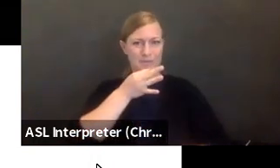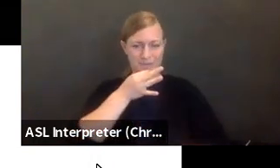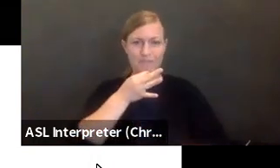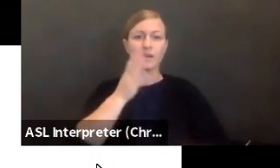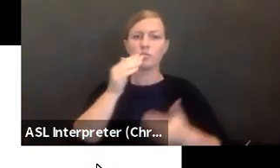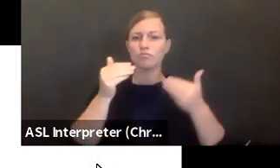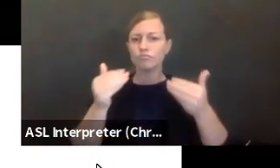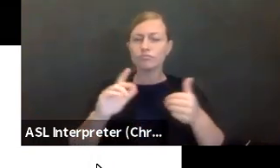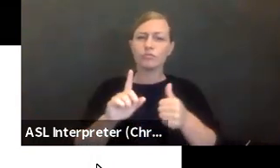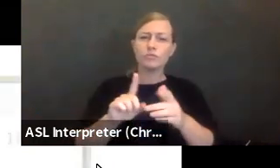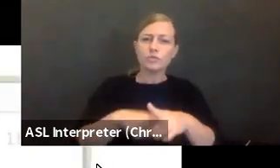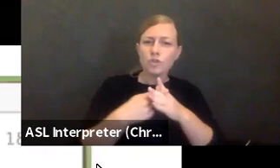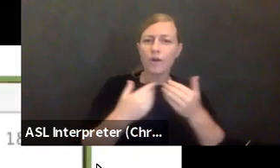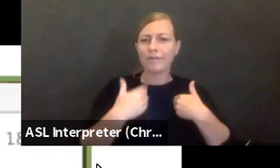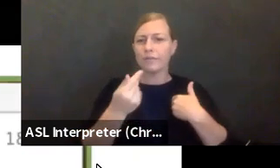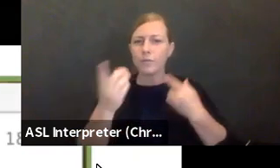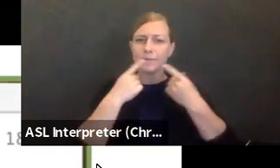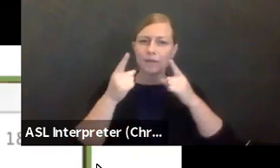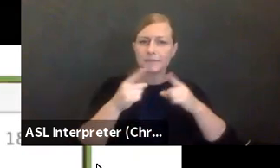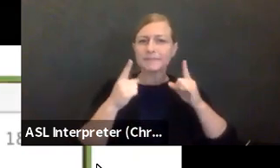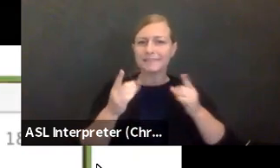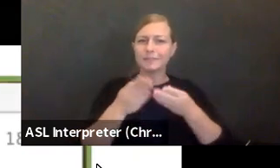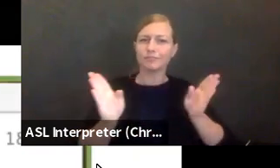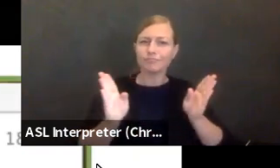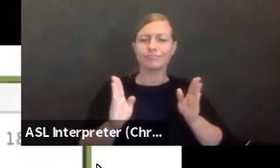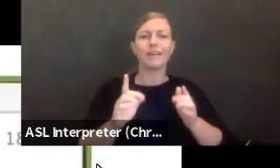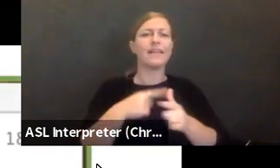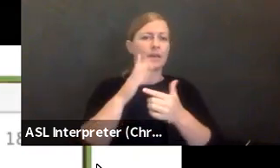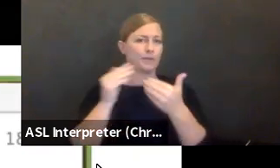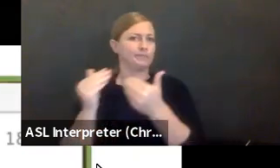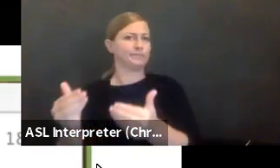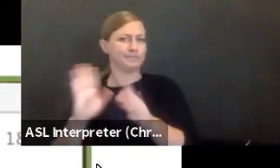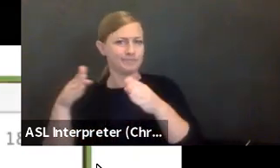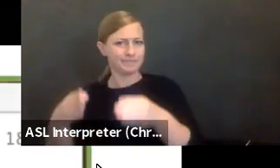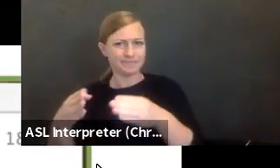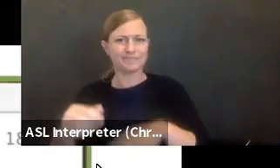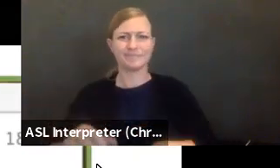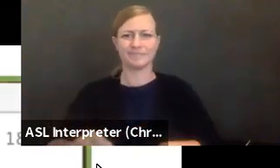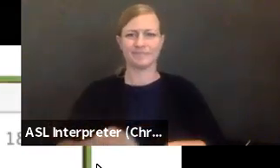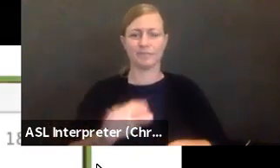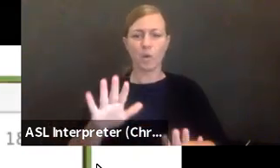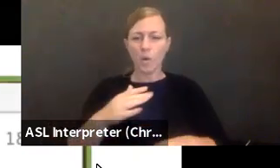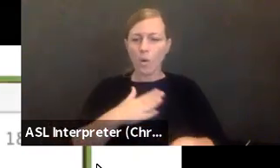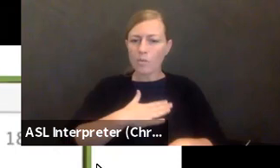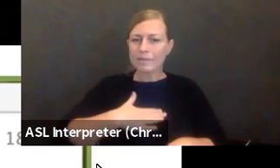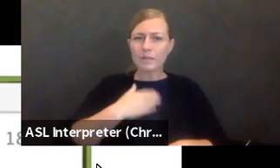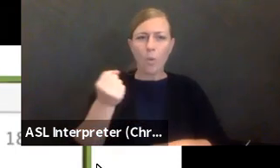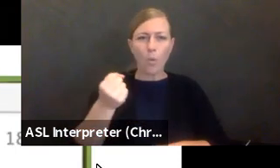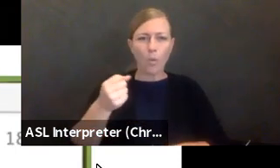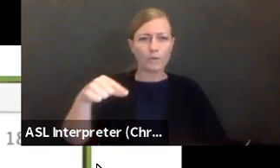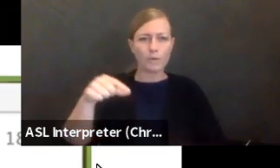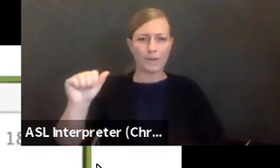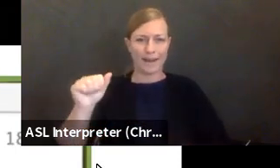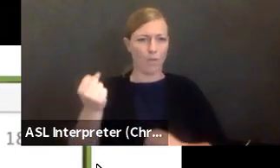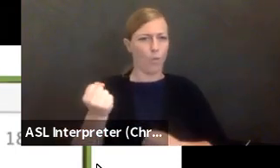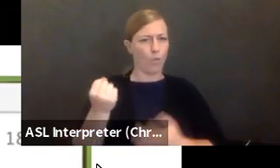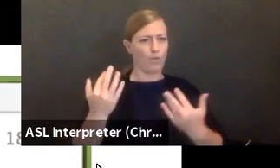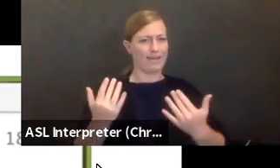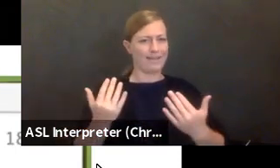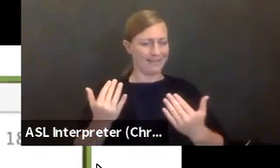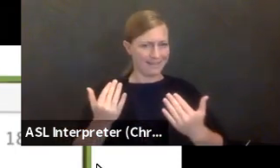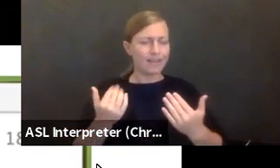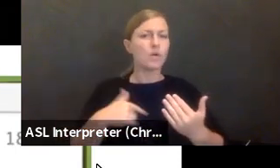Good afternoon everybody we are looking forward to getting started,